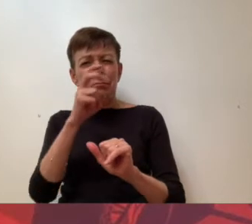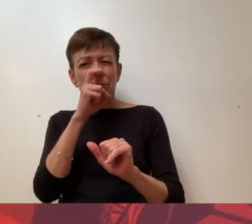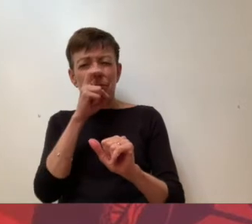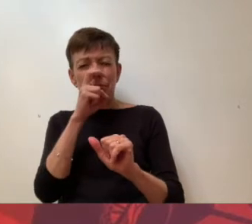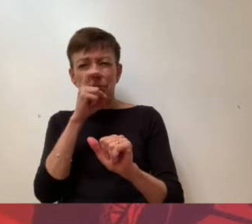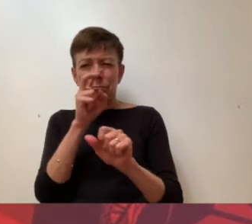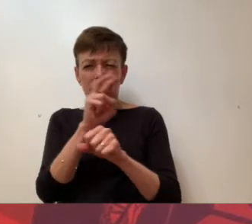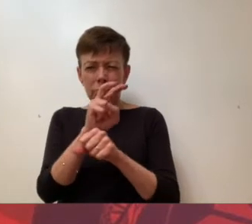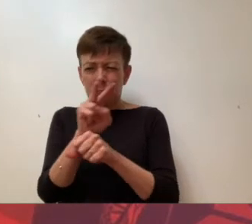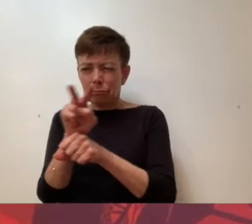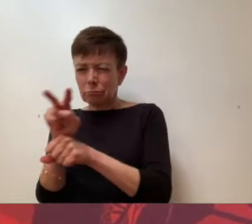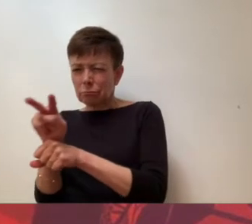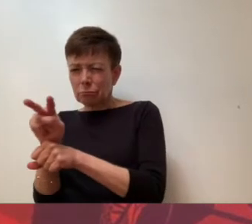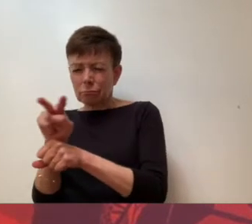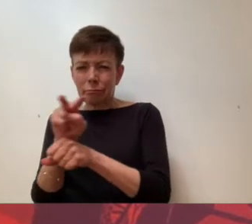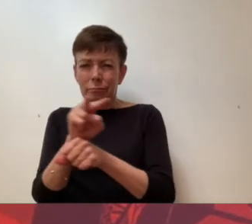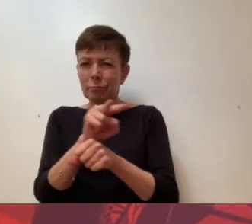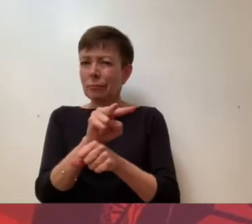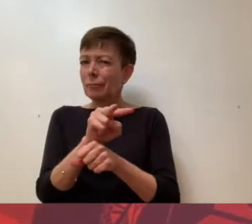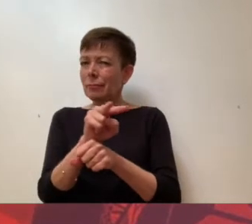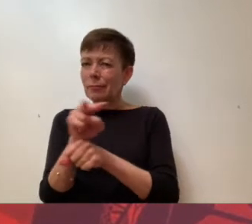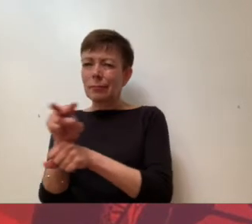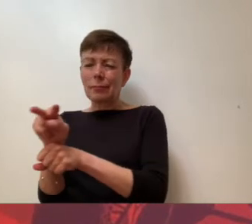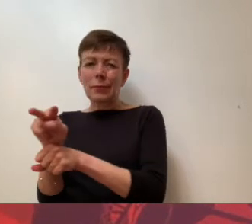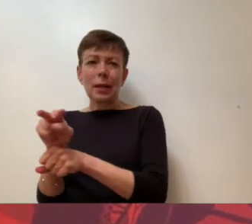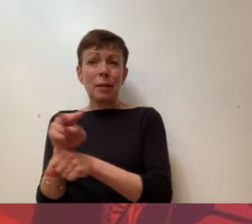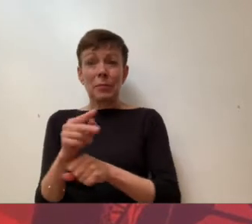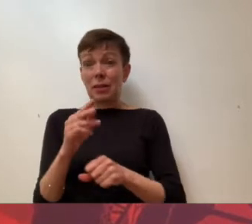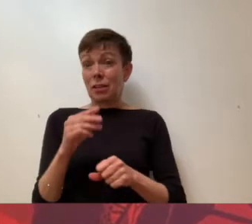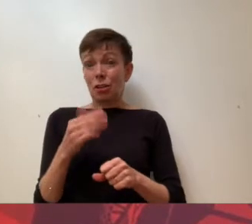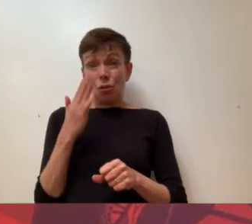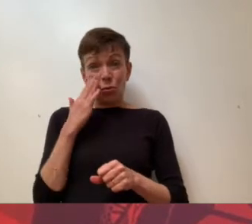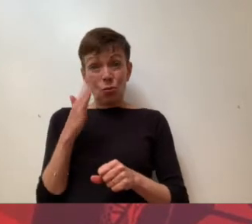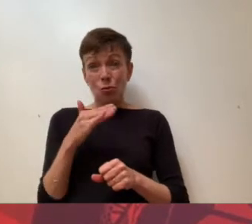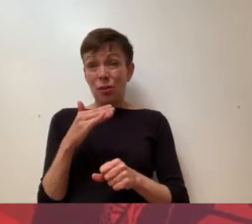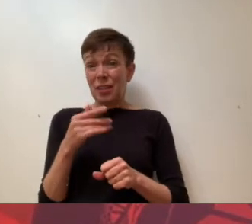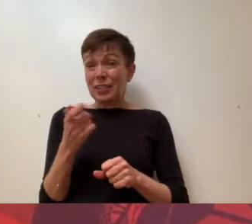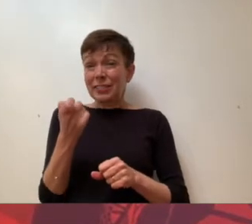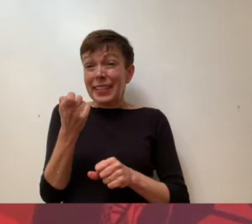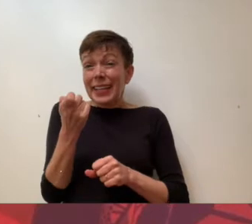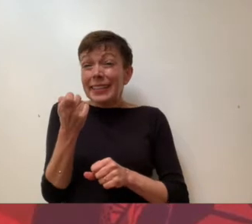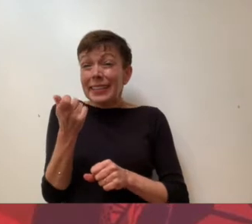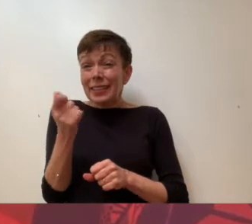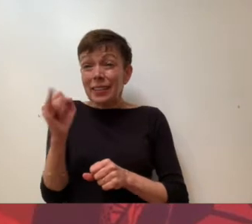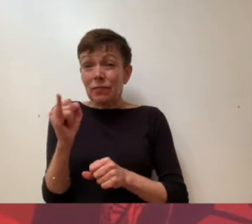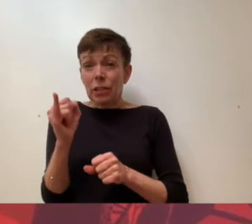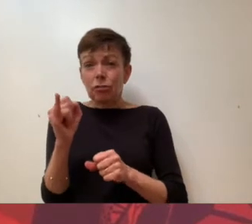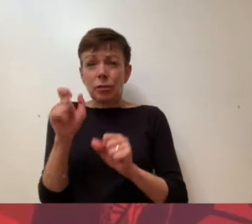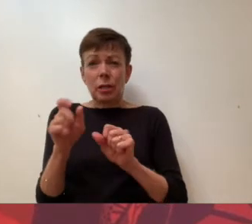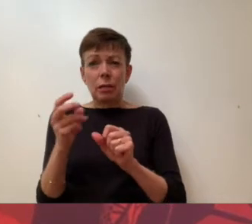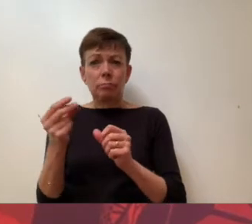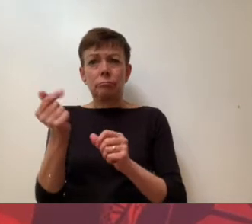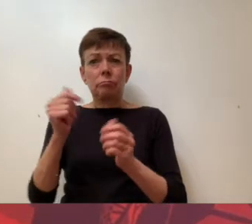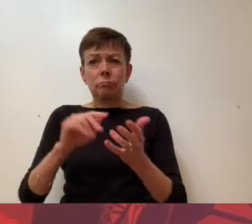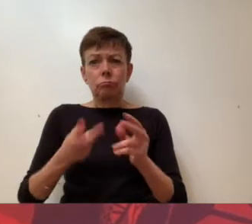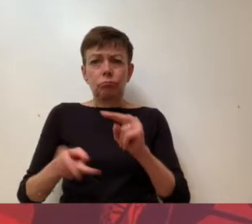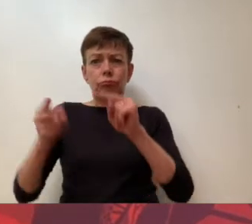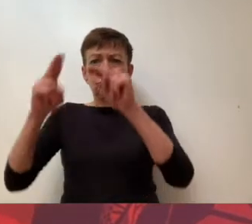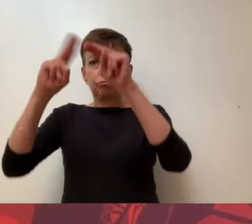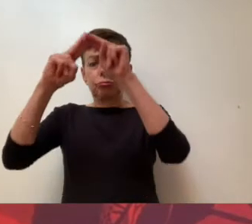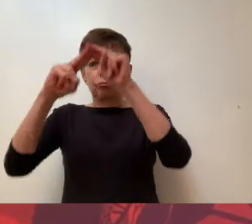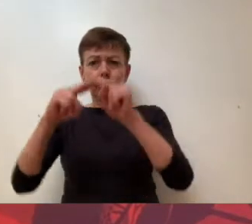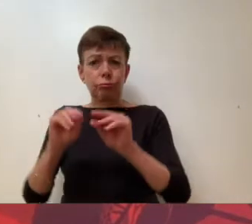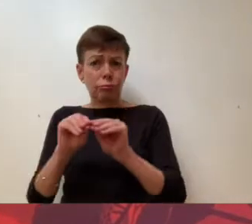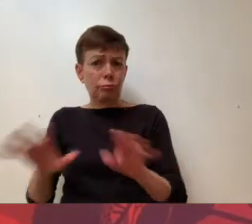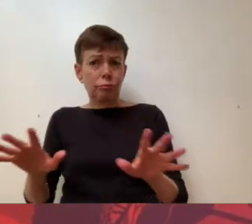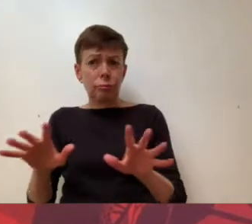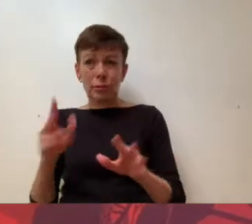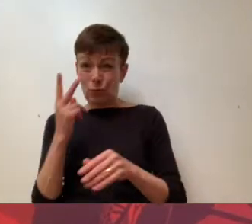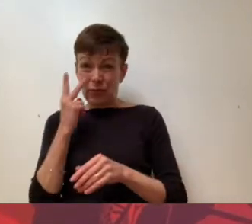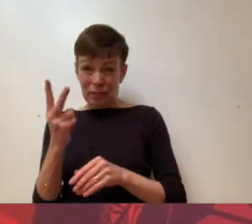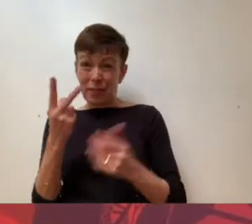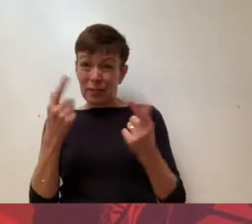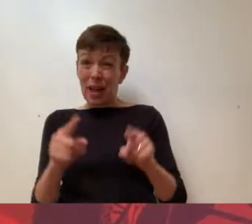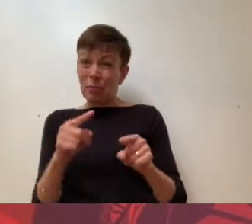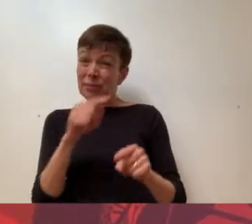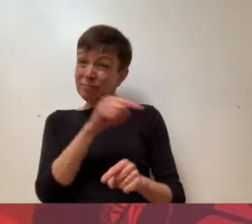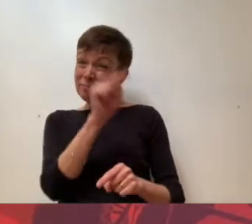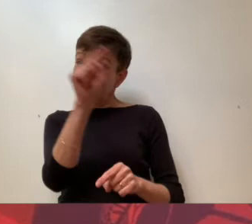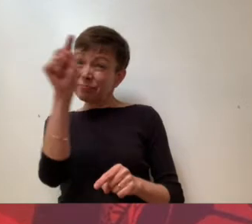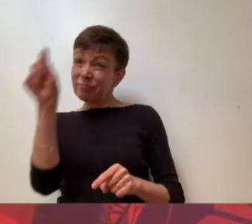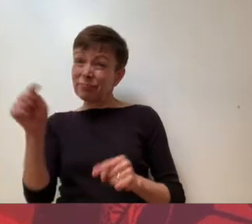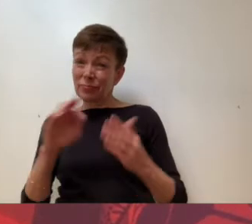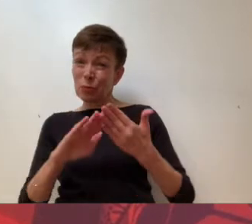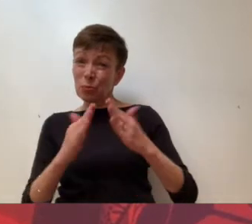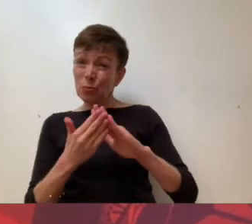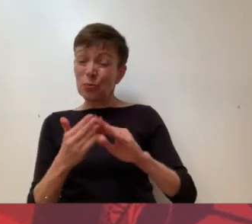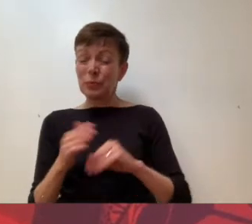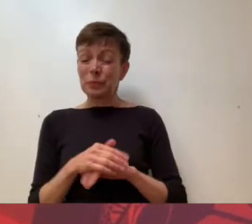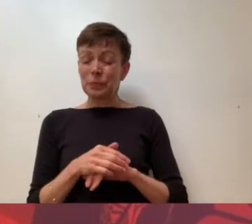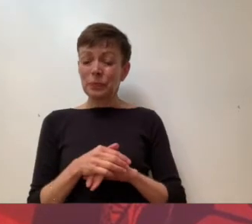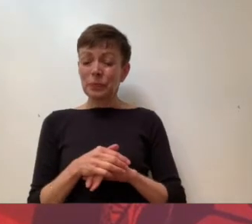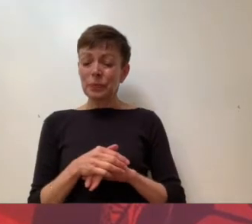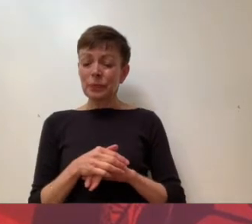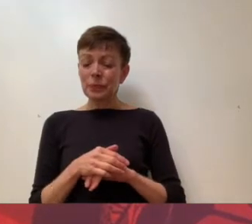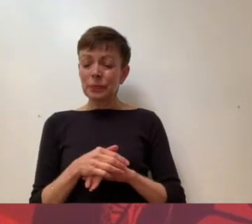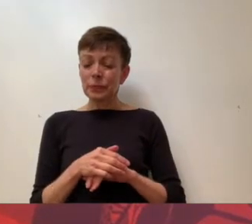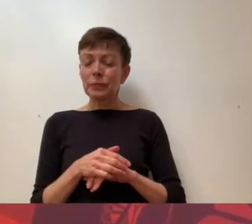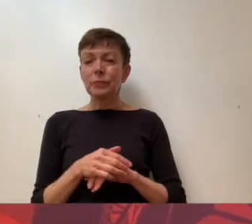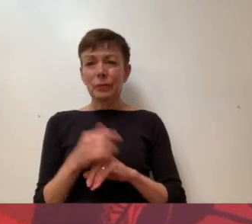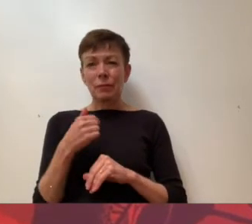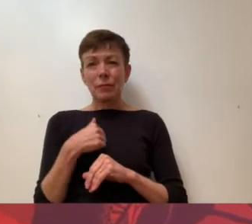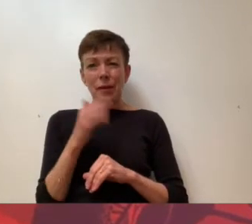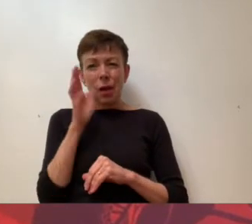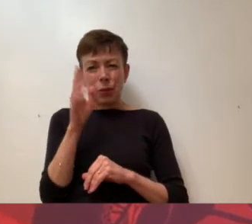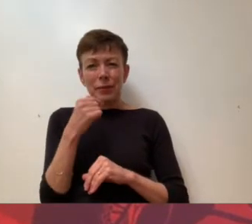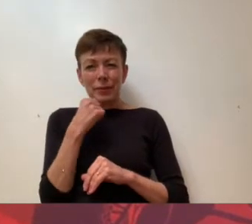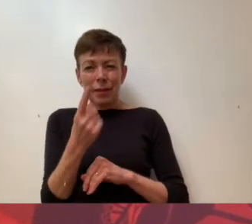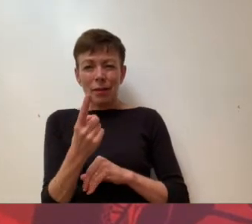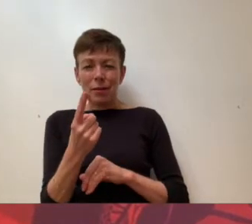to sanitize and clean these in great detail, at least every three hours, and the ongoing